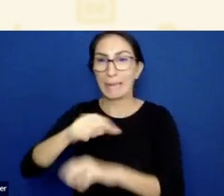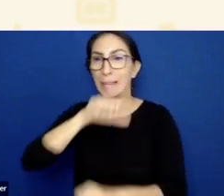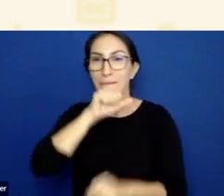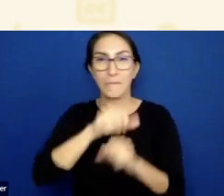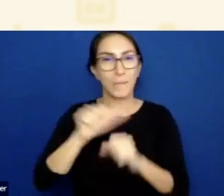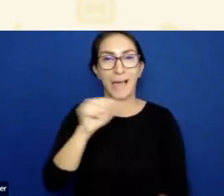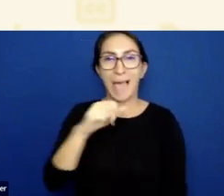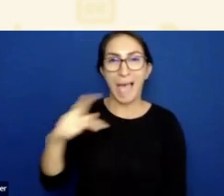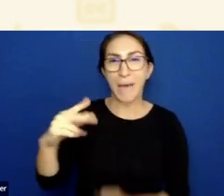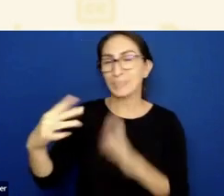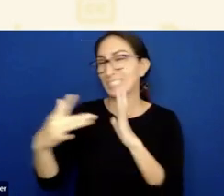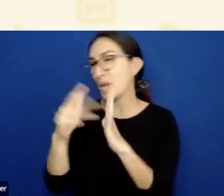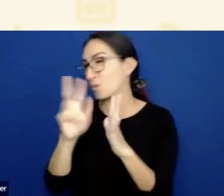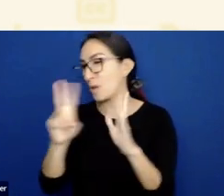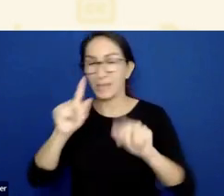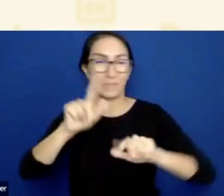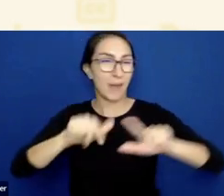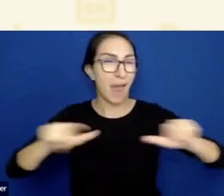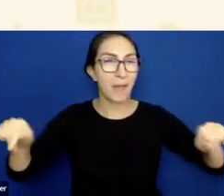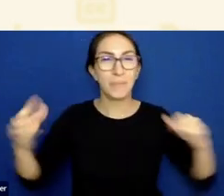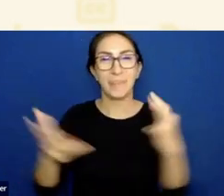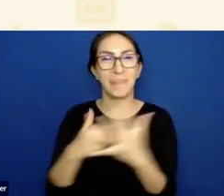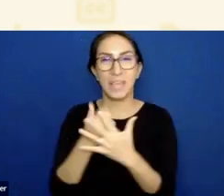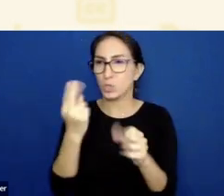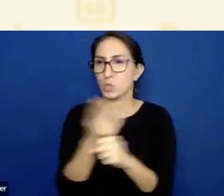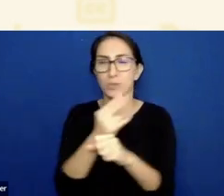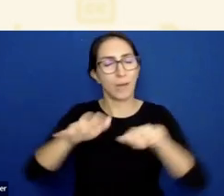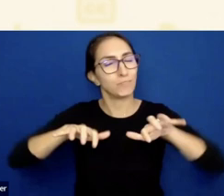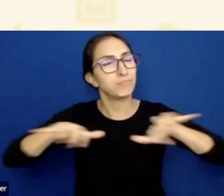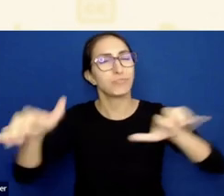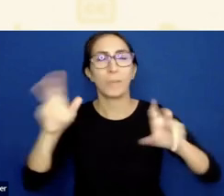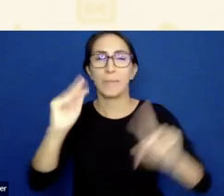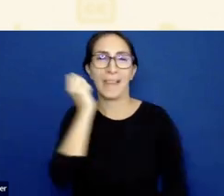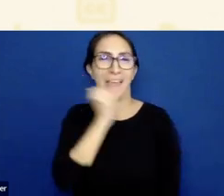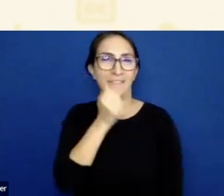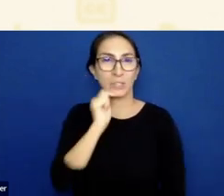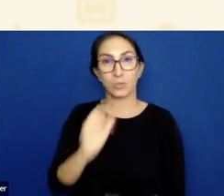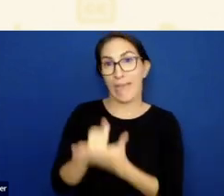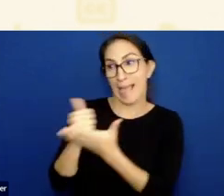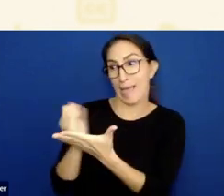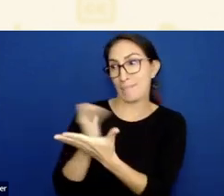of people every day; and I help our teams do that work with an accessibility-first approach.